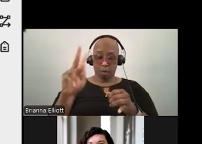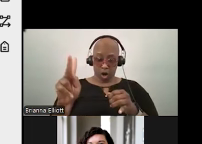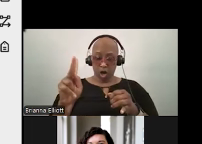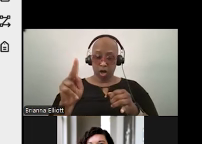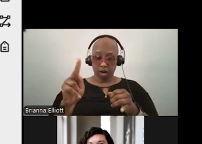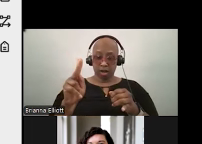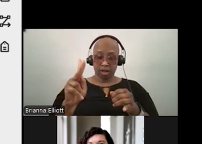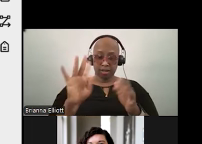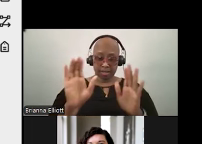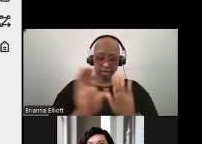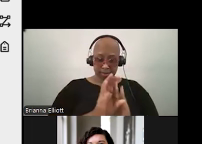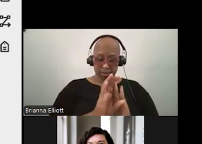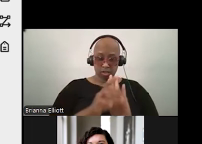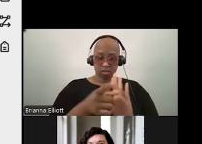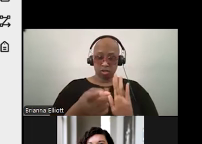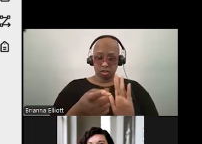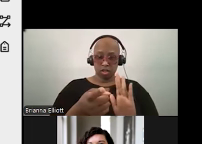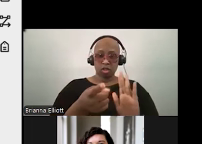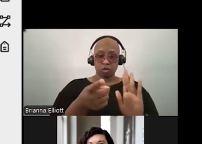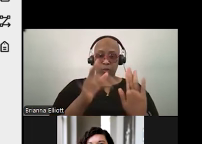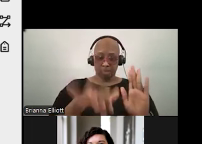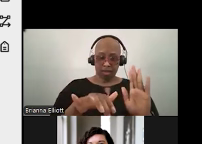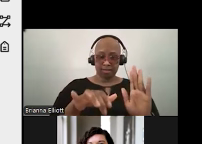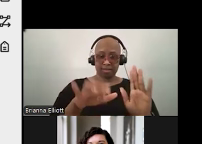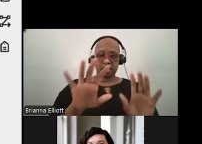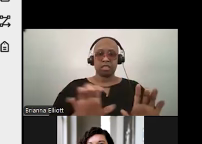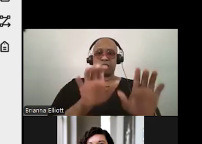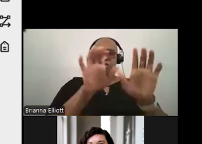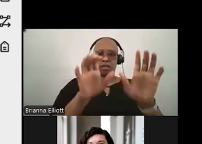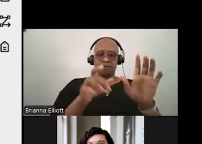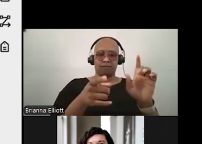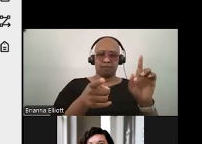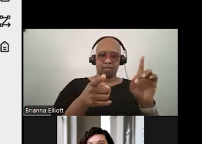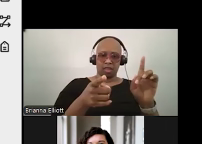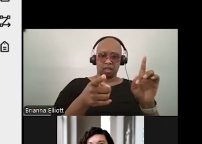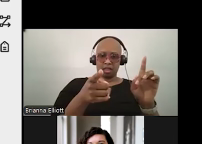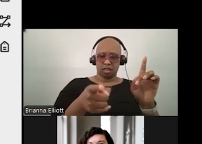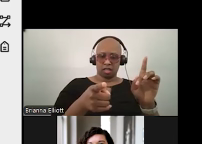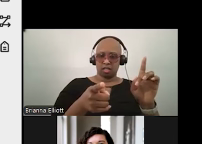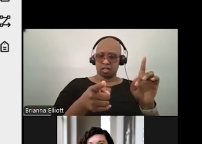I can't think of something that is more decorative than something like this scan that's from the